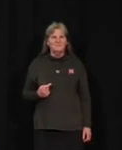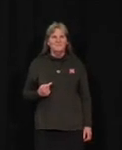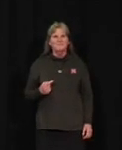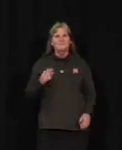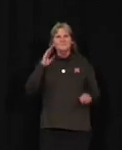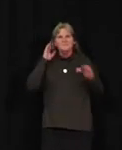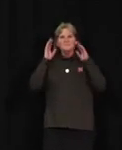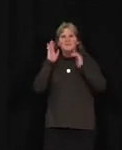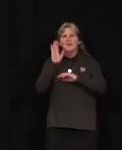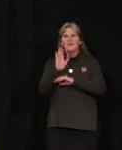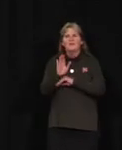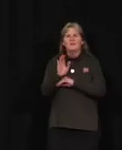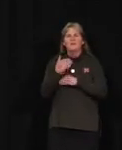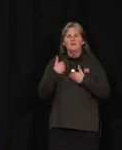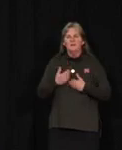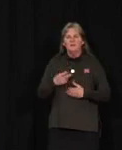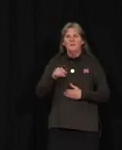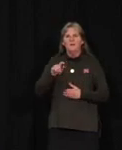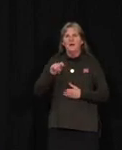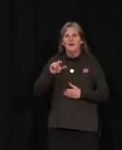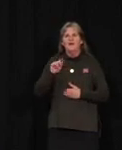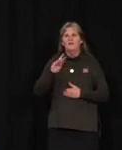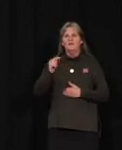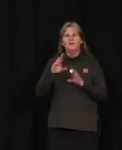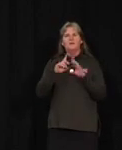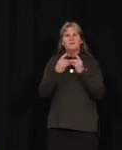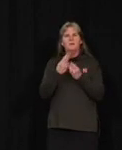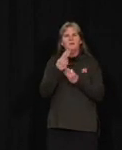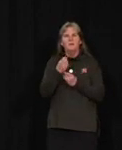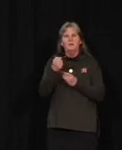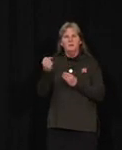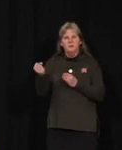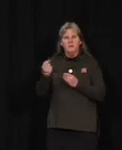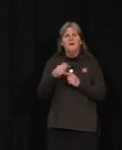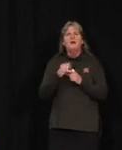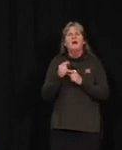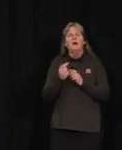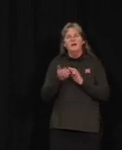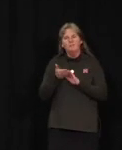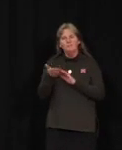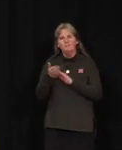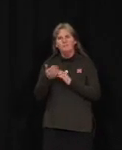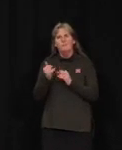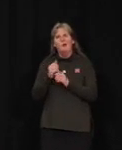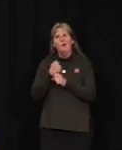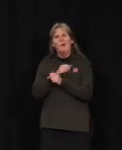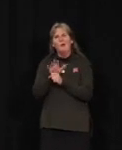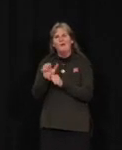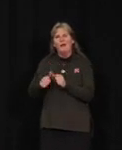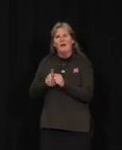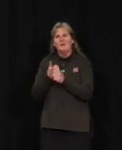Good afternoon. I'm Pat Living with the Department of Health and social services that I will -- moderate the COVID-19 update